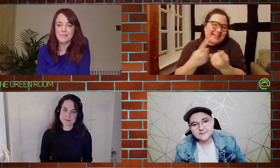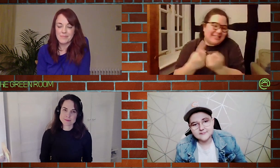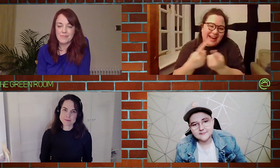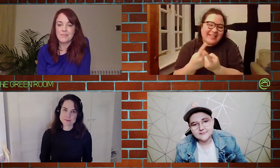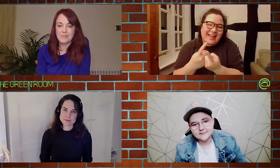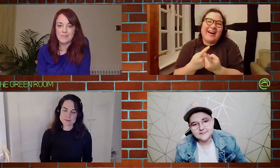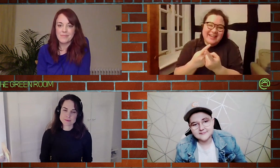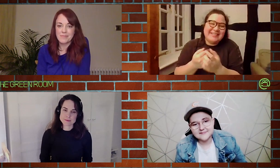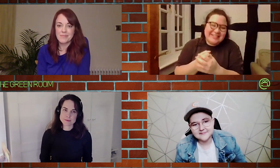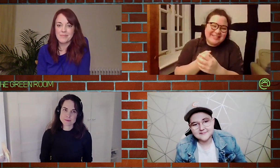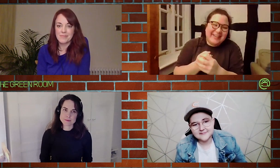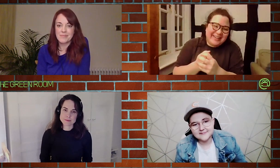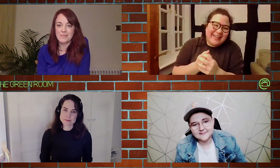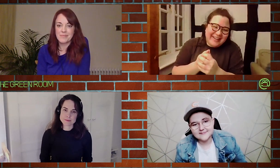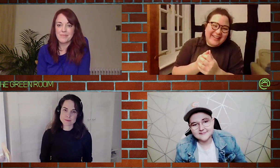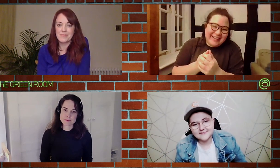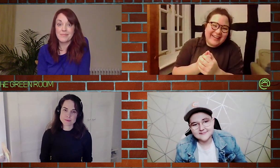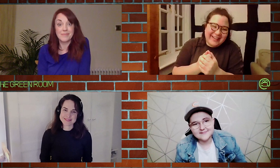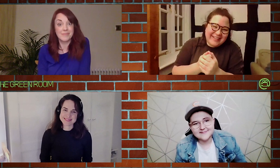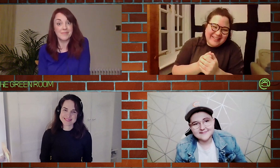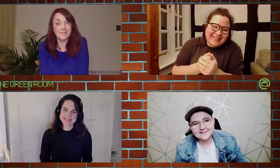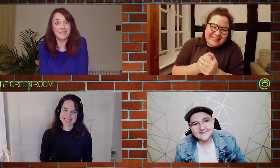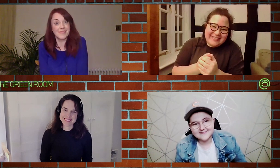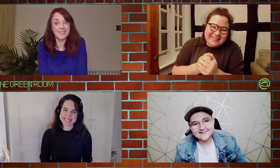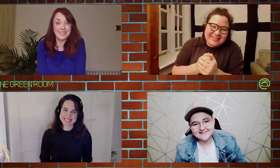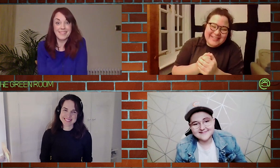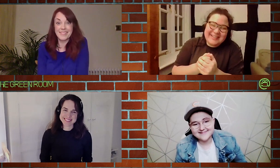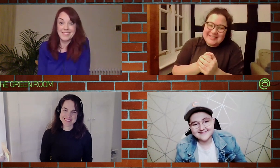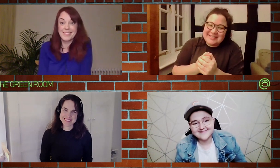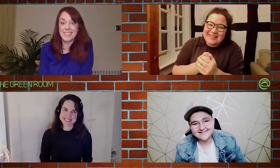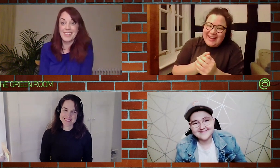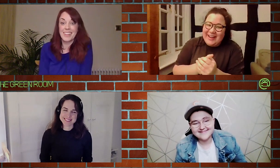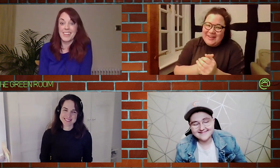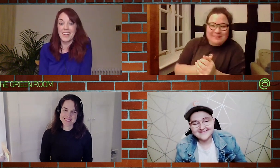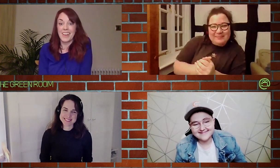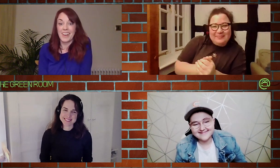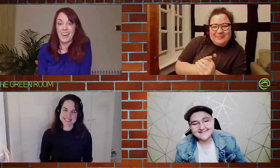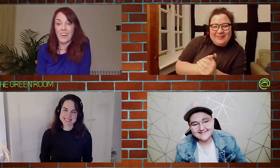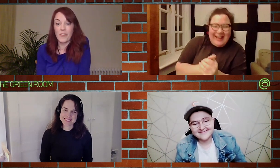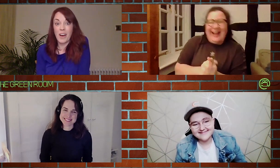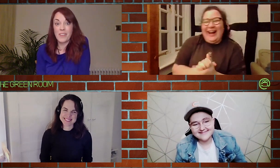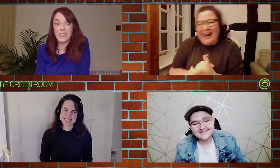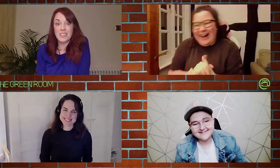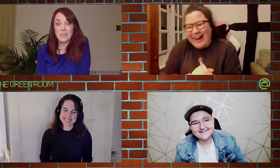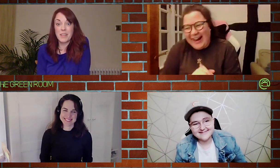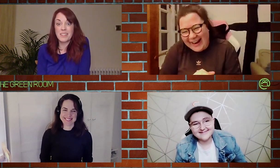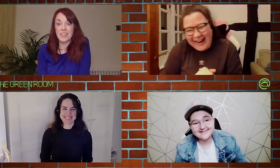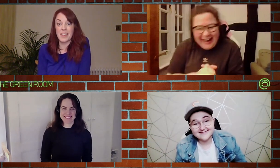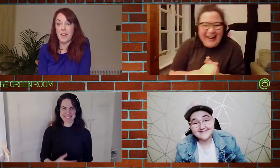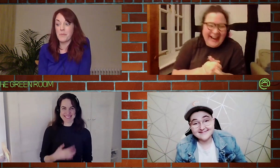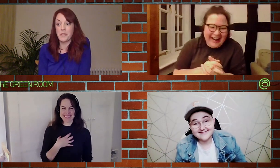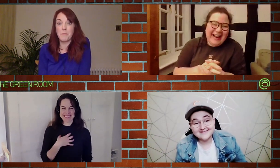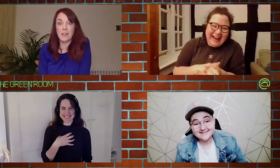The witch is a counsellor. So you know there's loads of fun stuff like that in it. Oh wow. That sounds amazing. You must